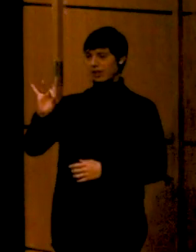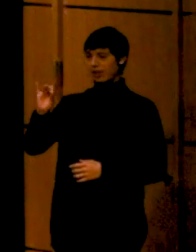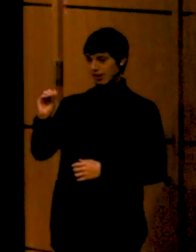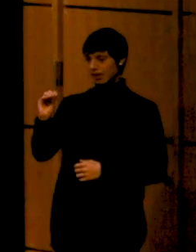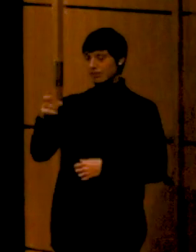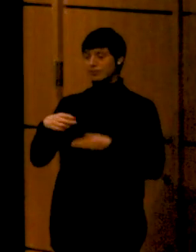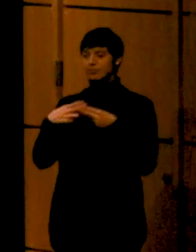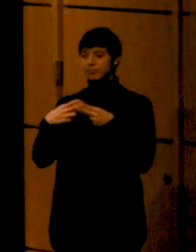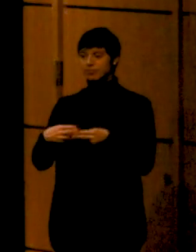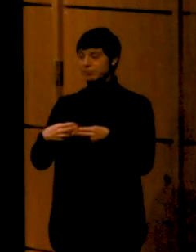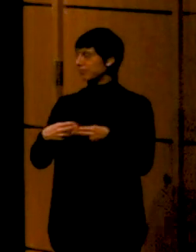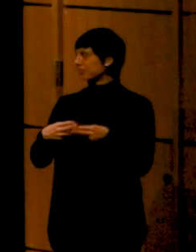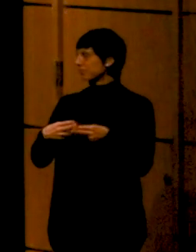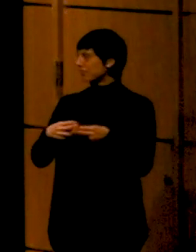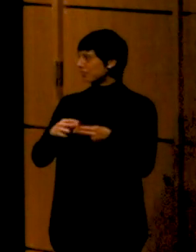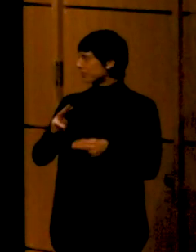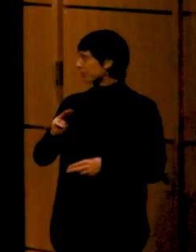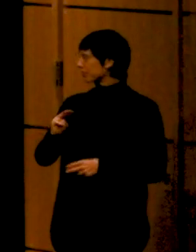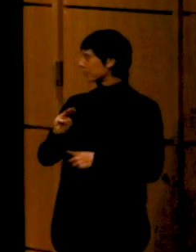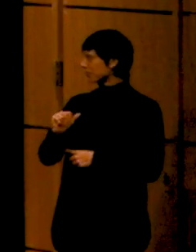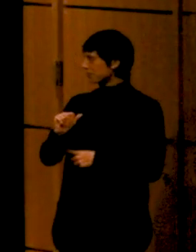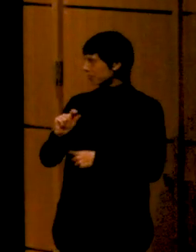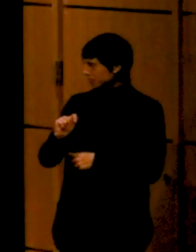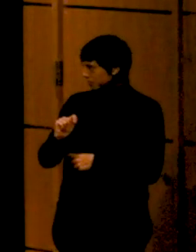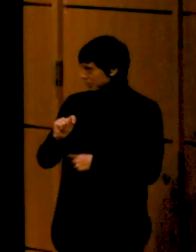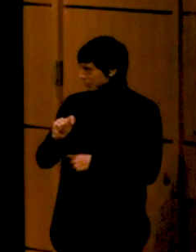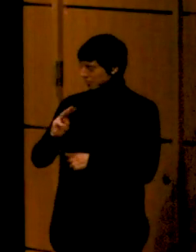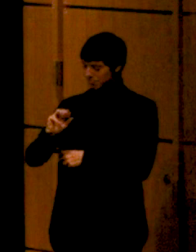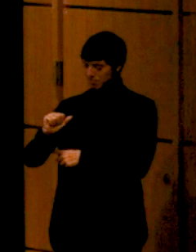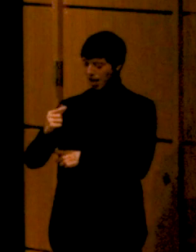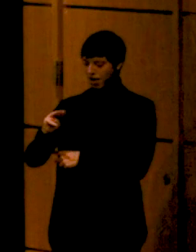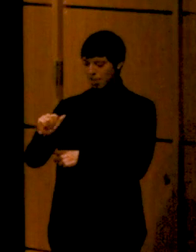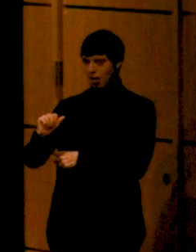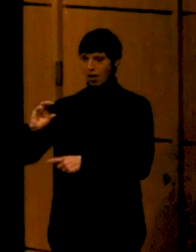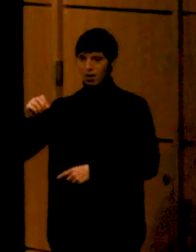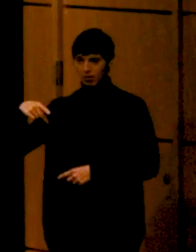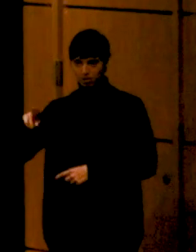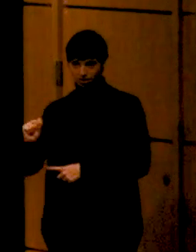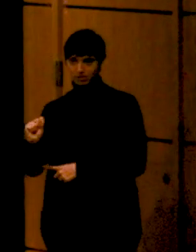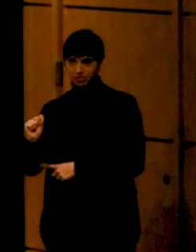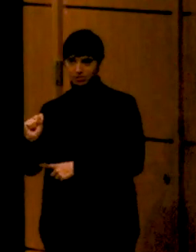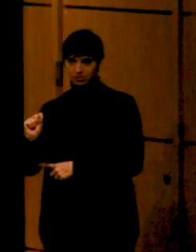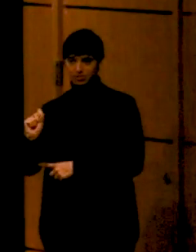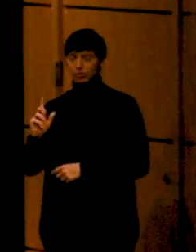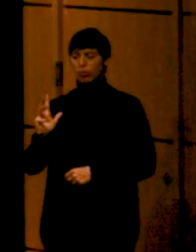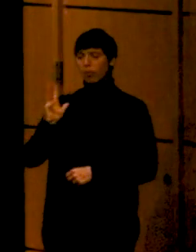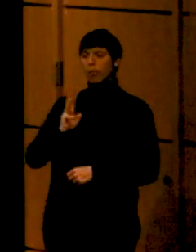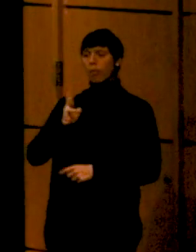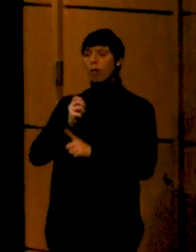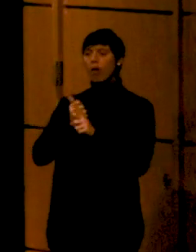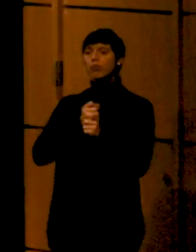She calls it "Magma opus" and it was a sketch for a mural at PSU and she didn't win the